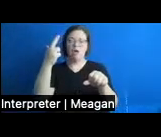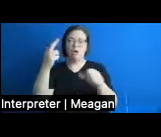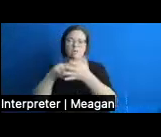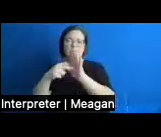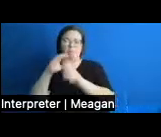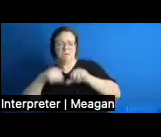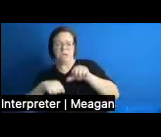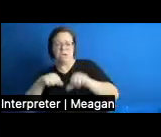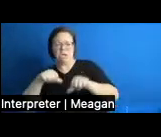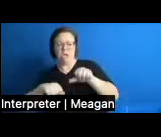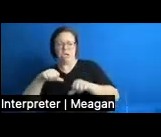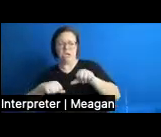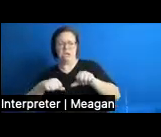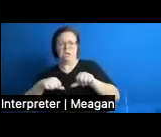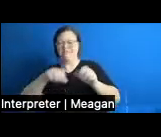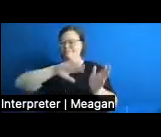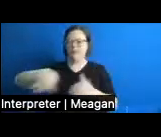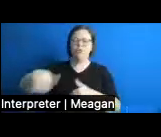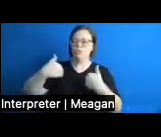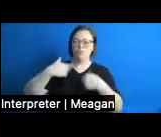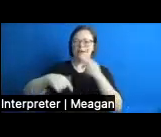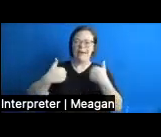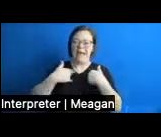would take to not like can't have that to be a believer if that makes sense.